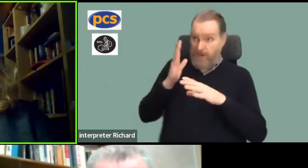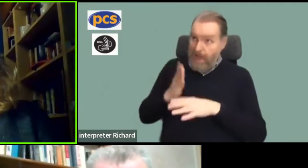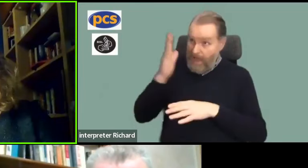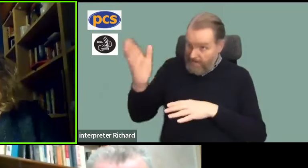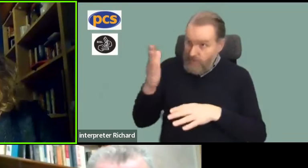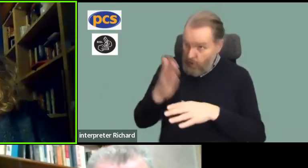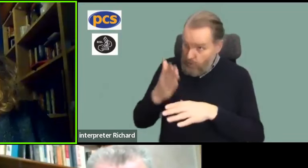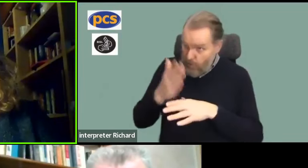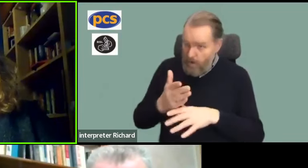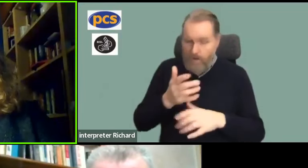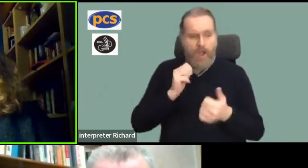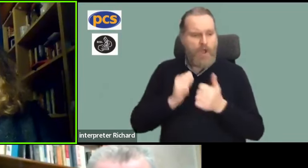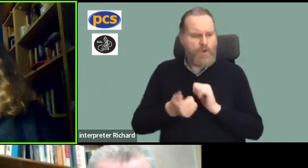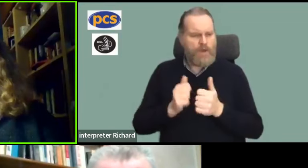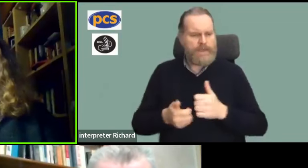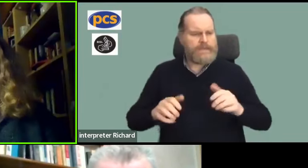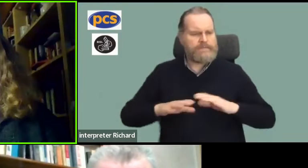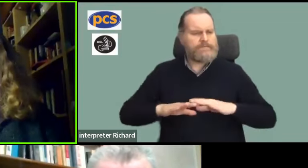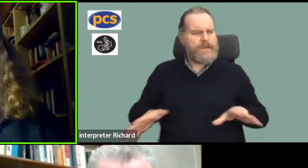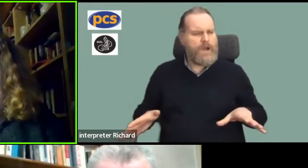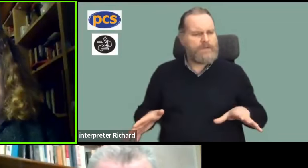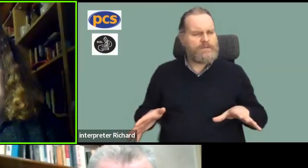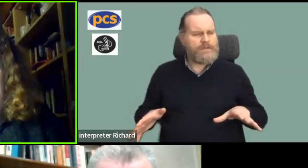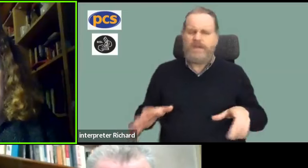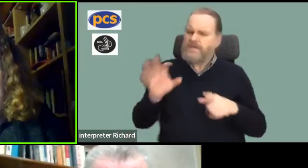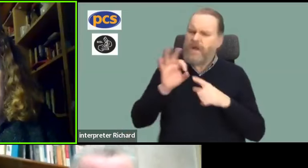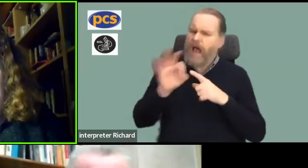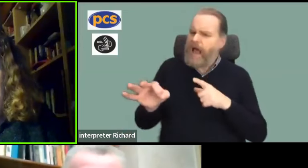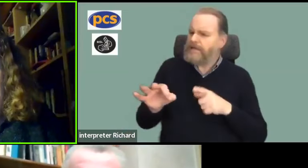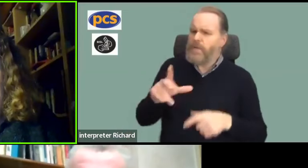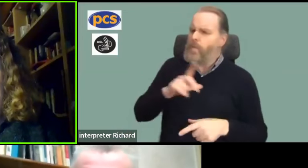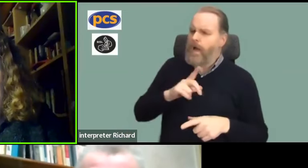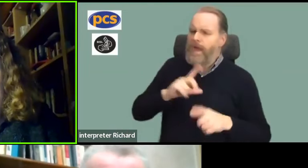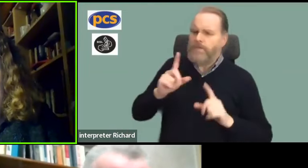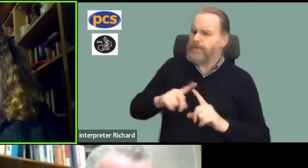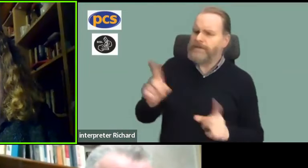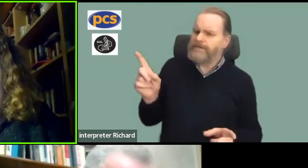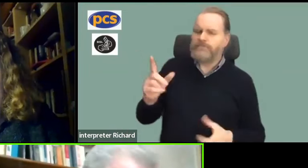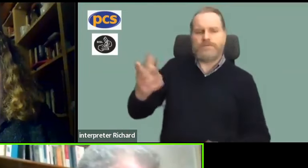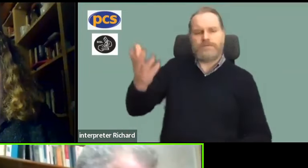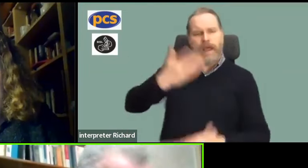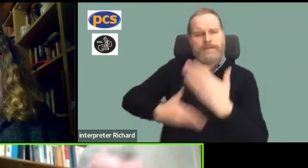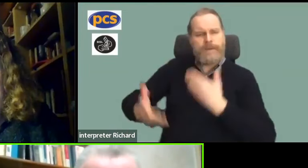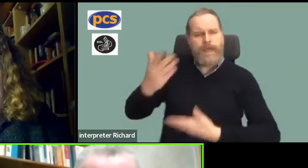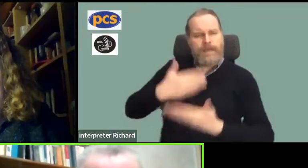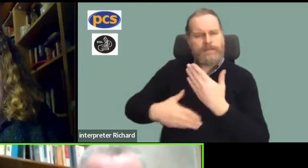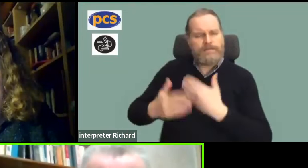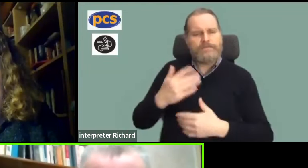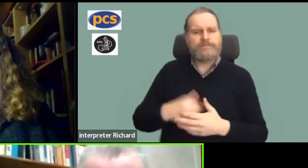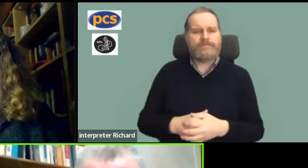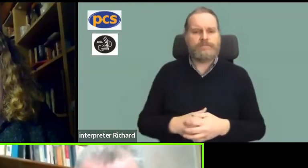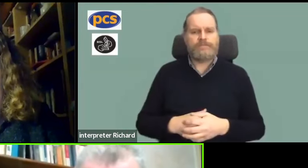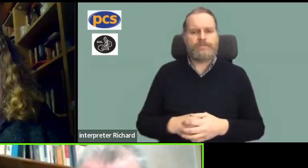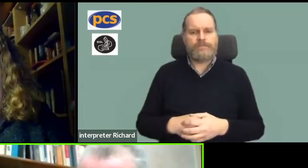action I think you've partially answered that it might be worth it might be worth just picking up enough t t specific specific.